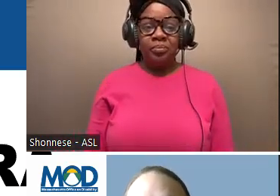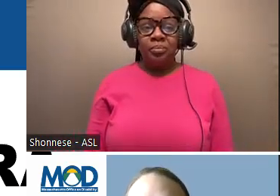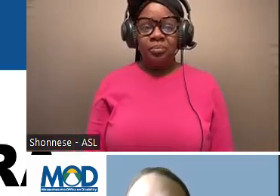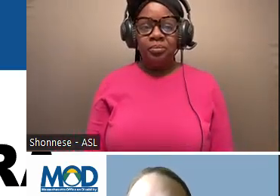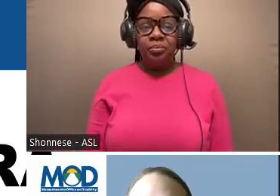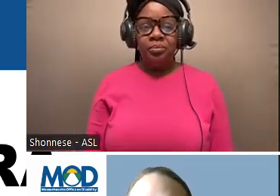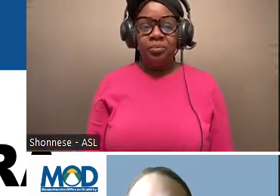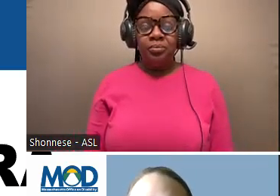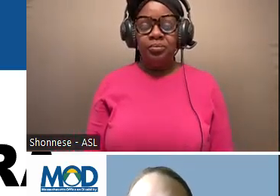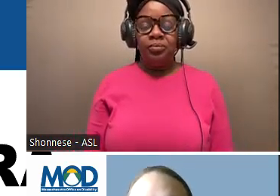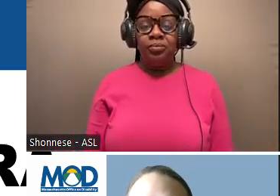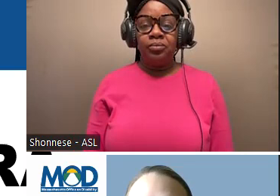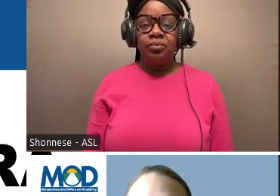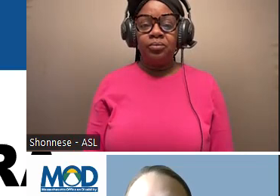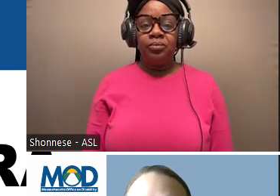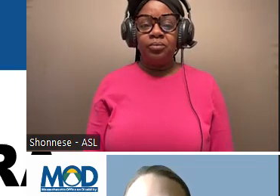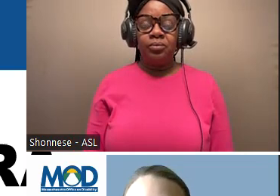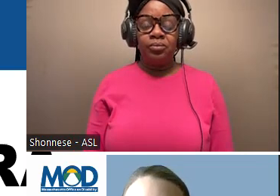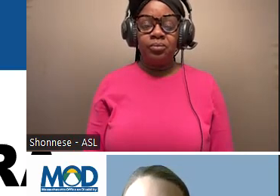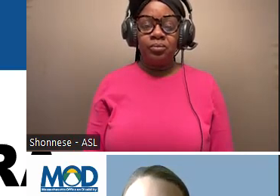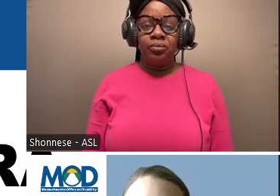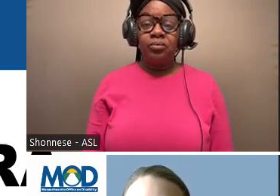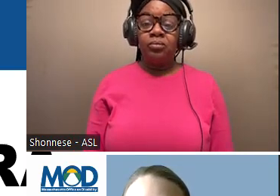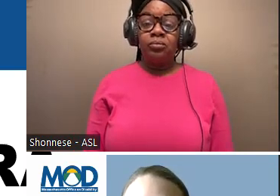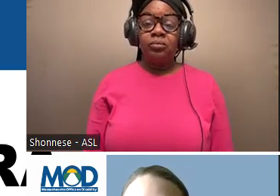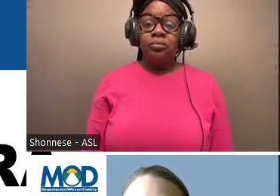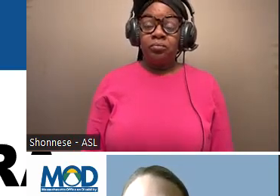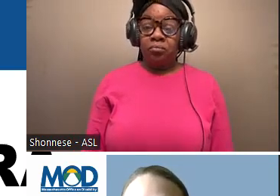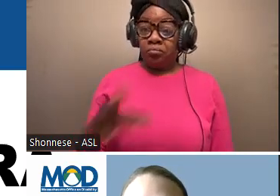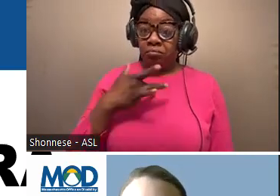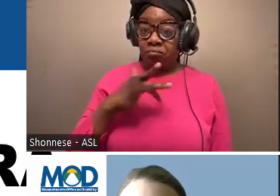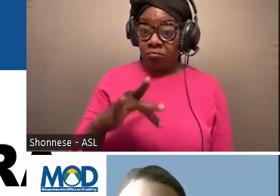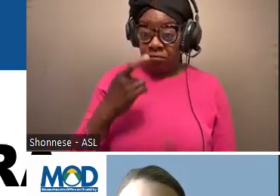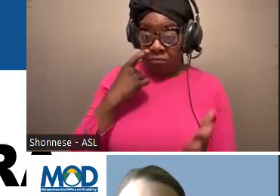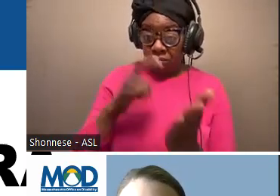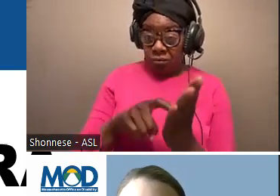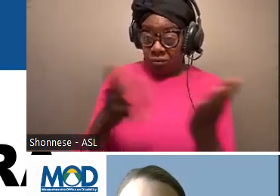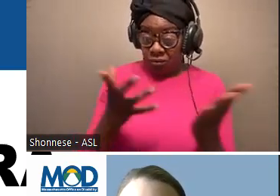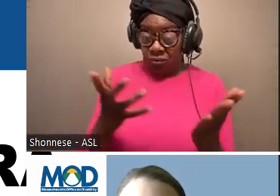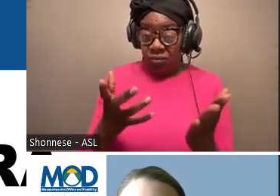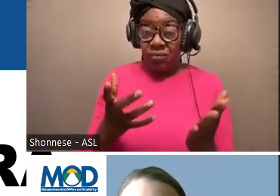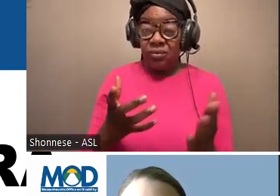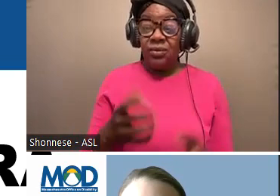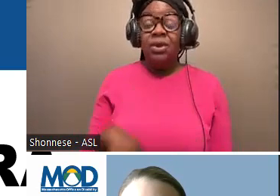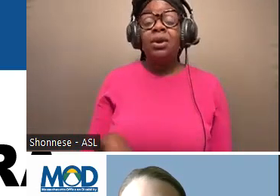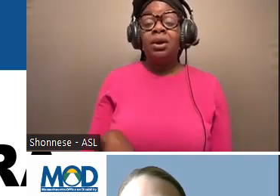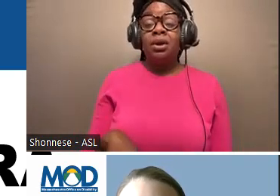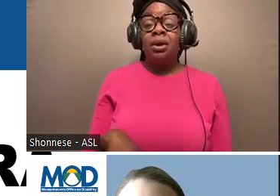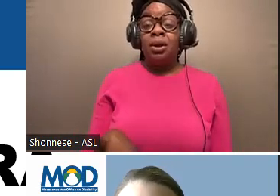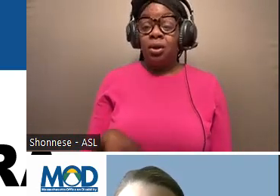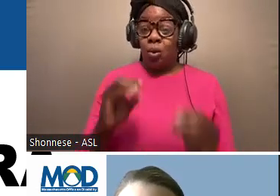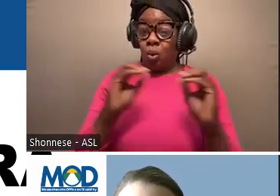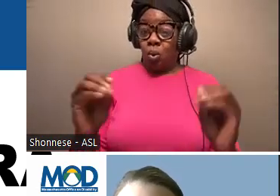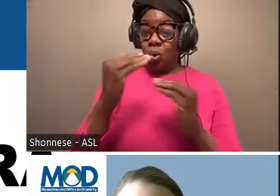Often, I think you're going to find that indefinite leave is unduly burdensome to